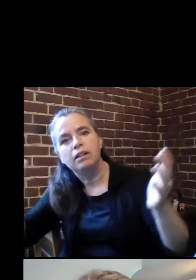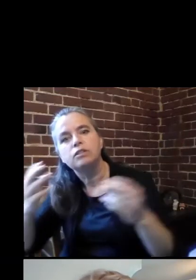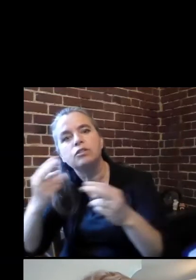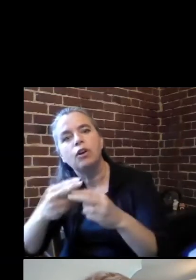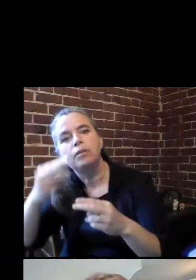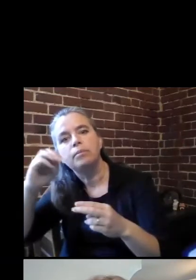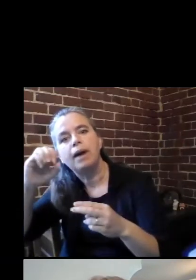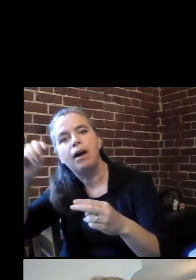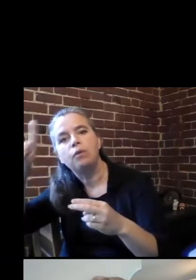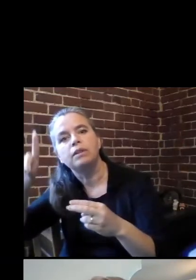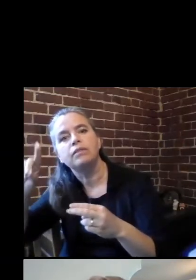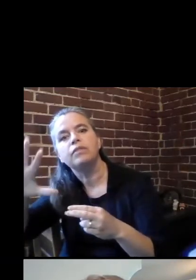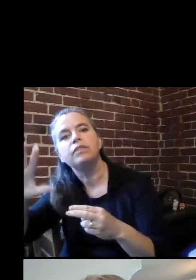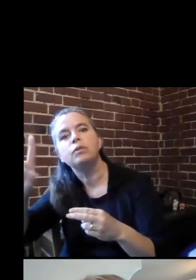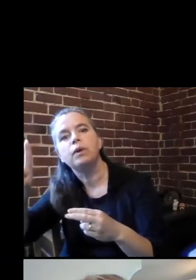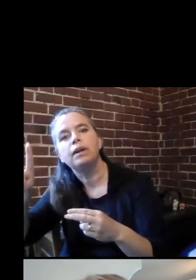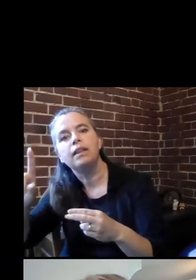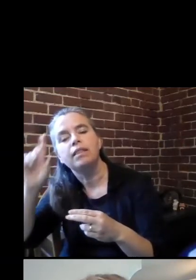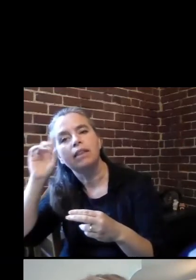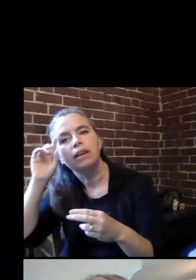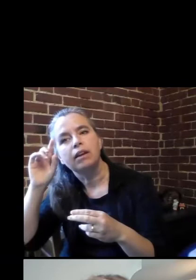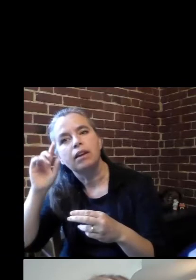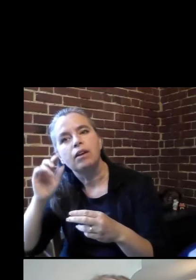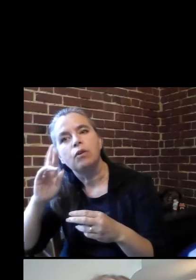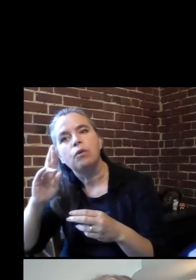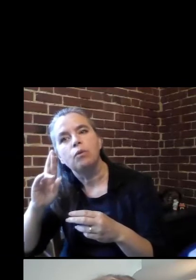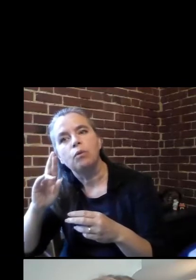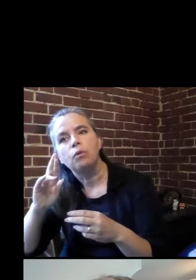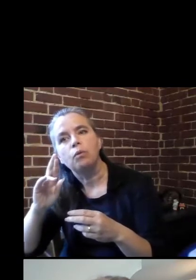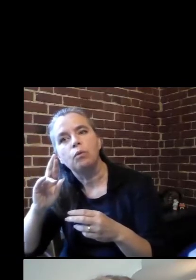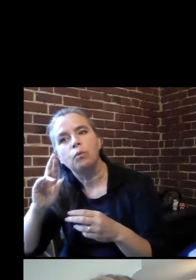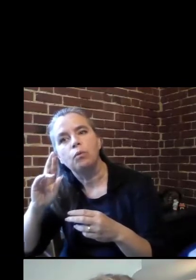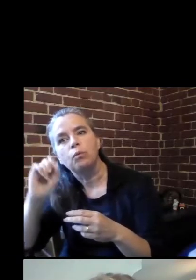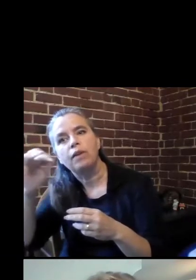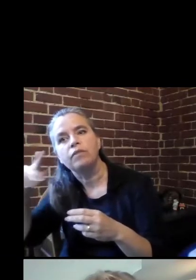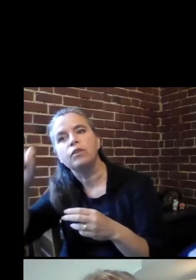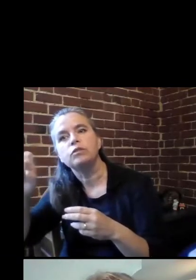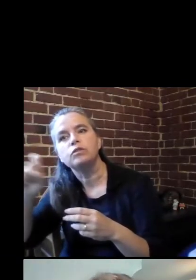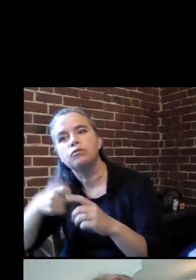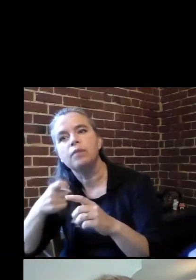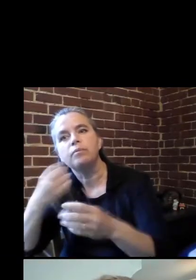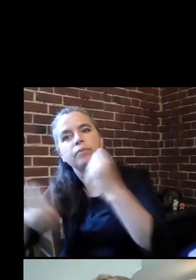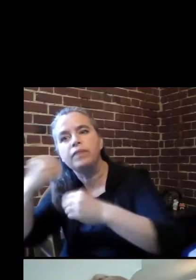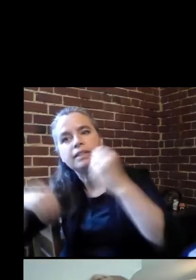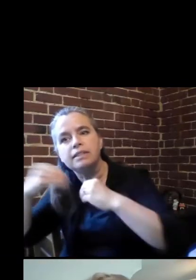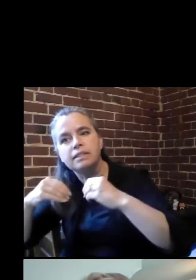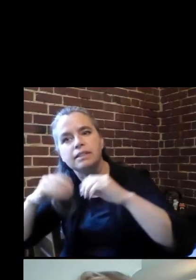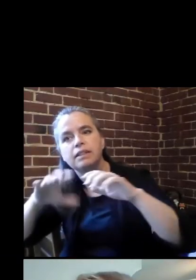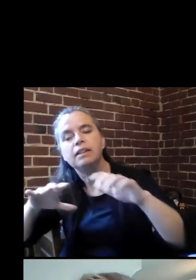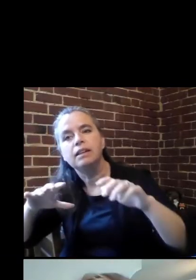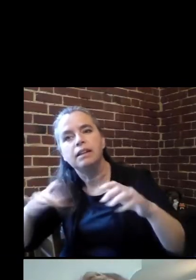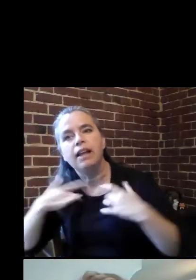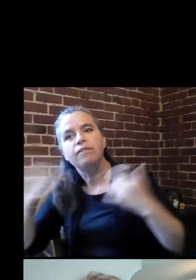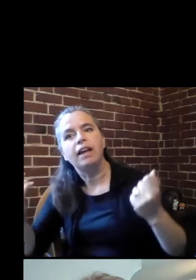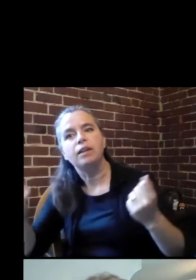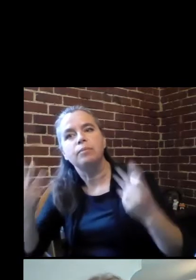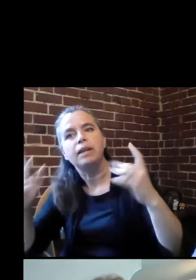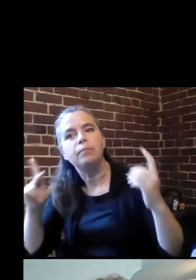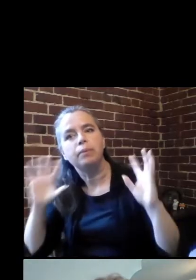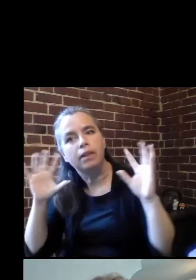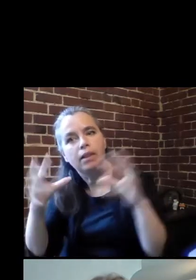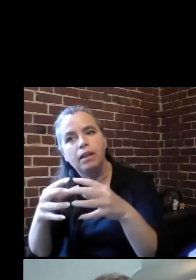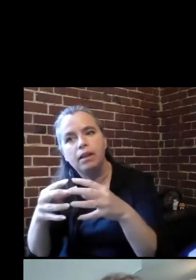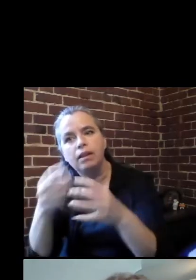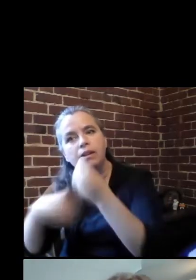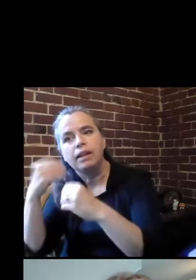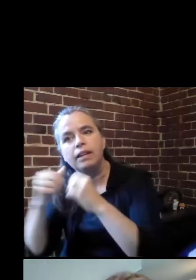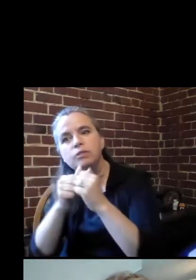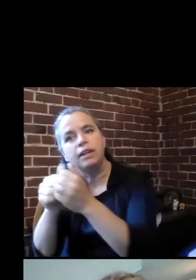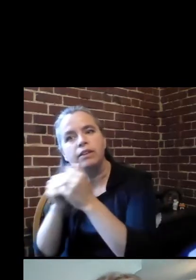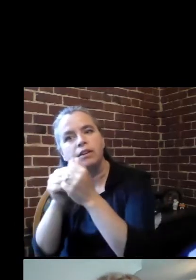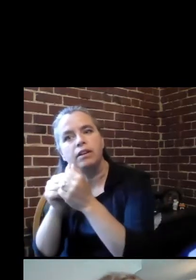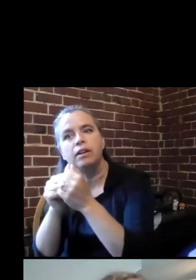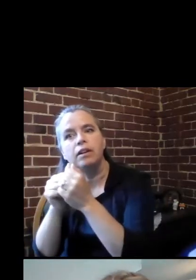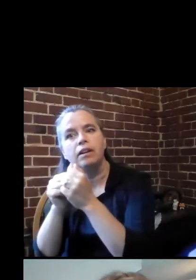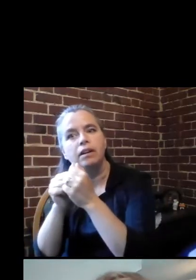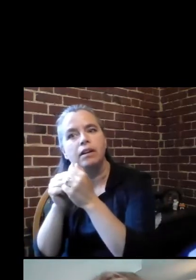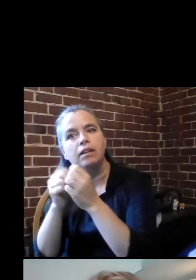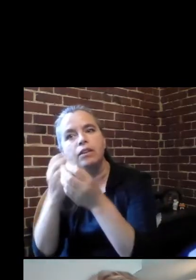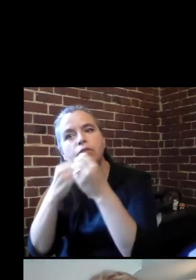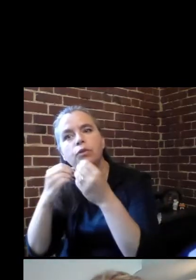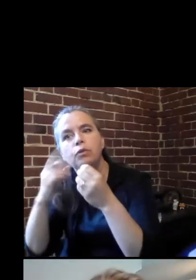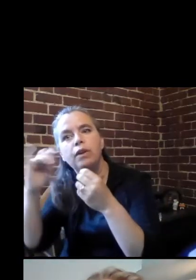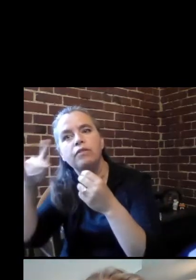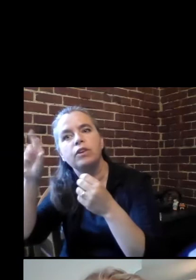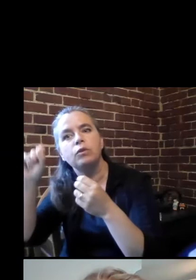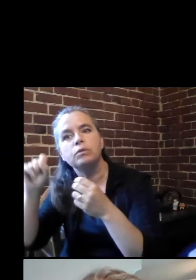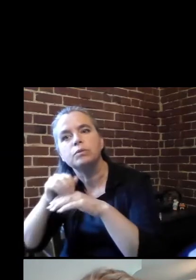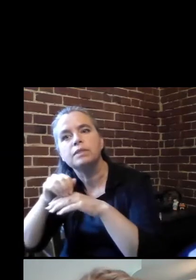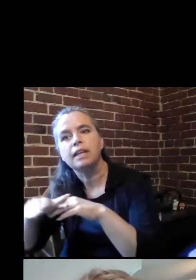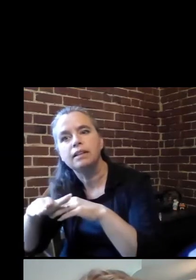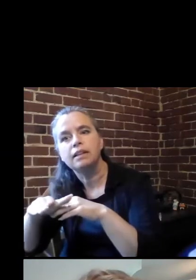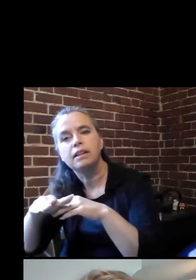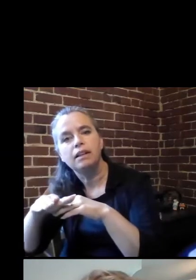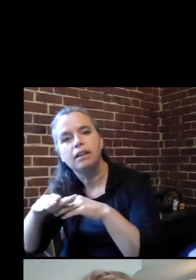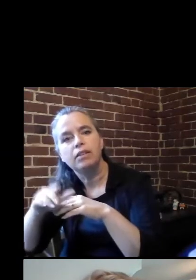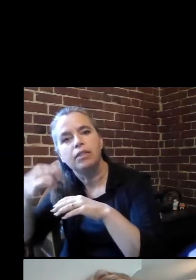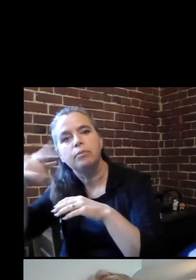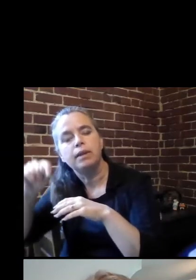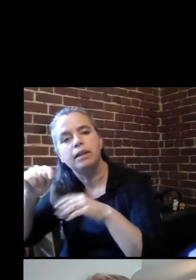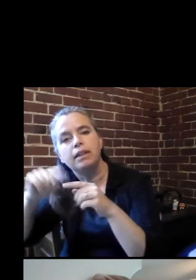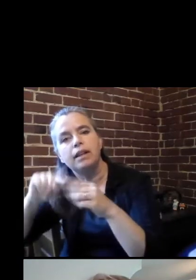And they think that this is refuse from feasting. So these grapes were part of this big kind of feasting event or maybe multiple feasting events, and the -- the food refuse got pushed into this pit, and then later this mound was built over top of it.